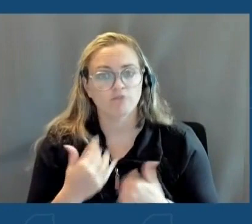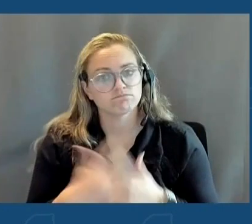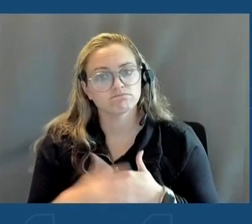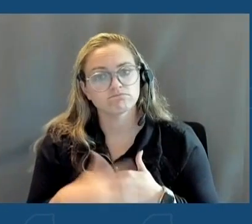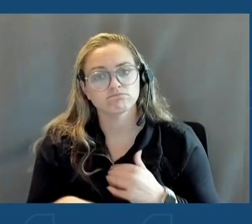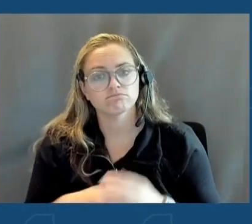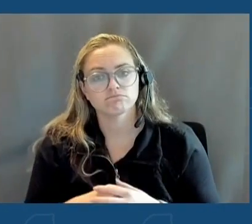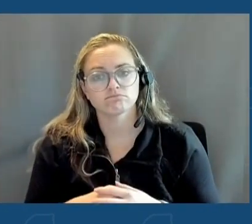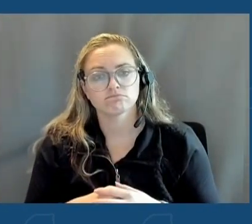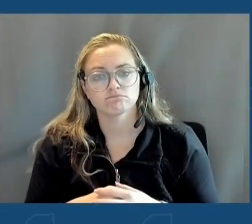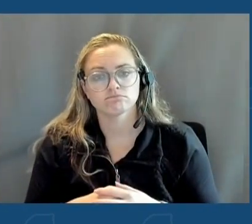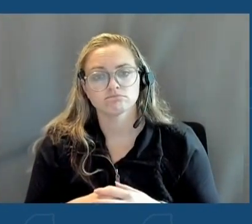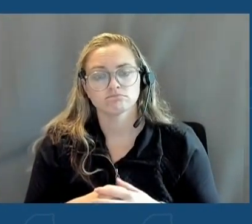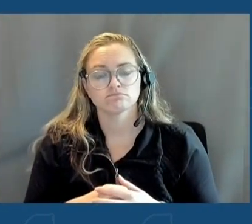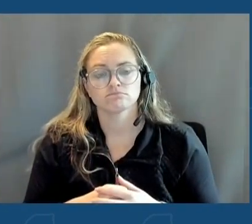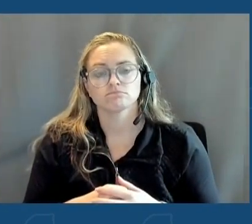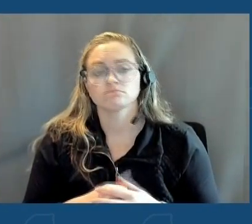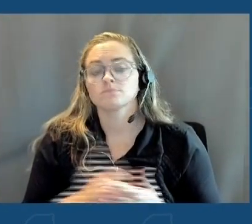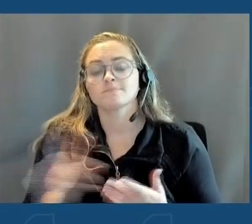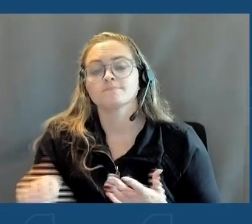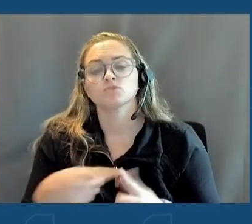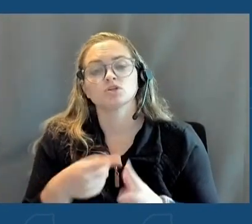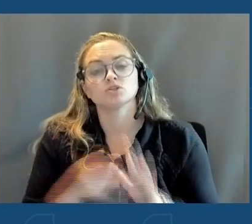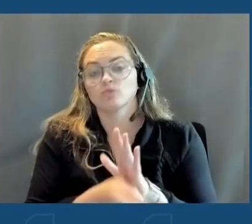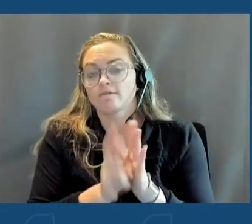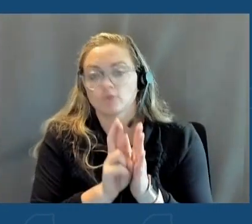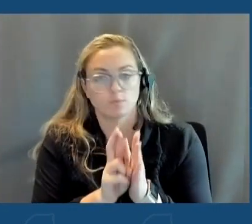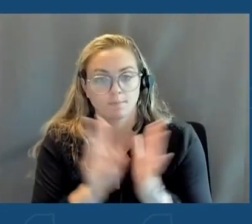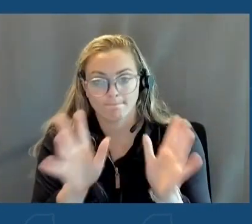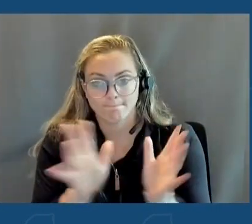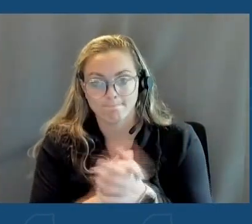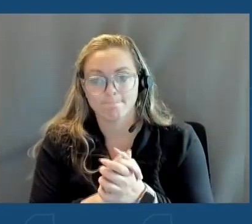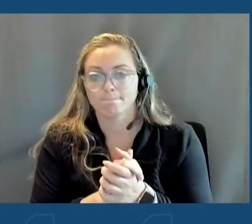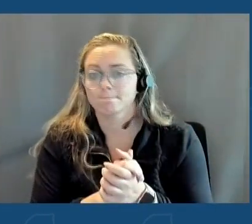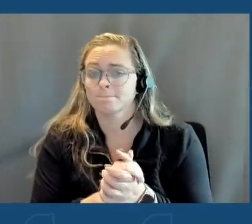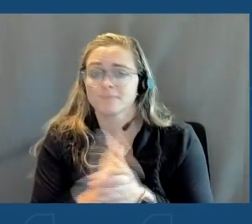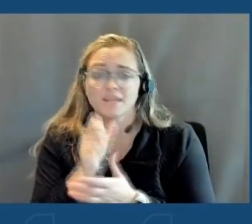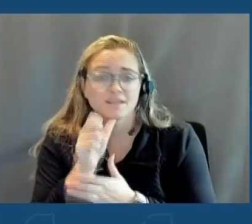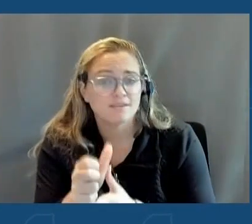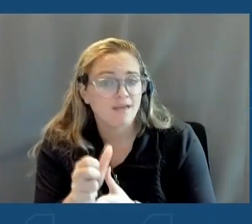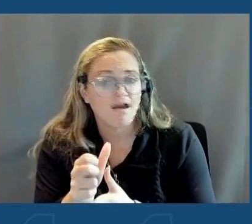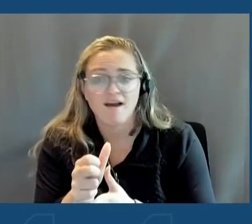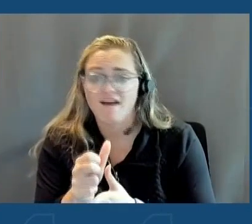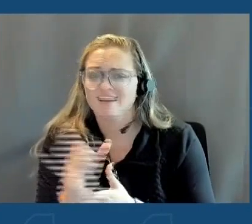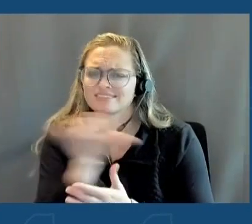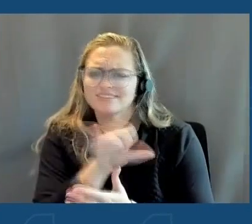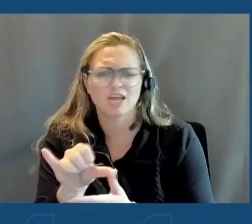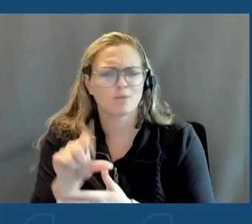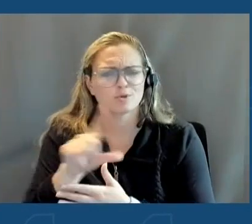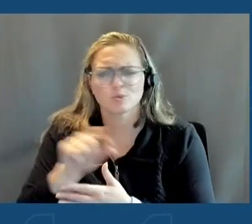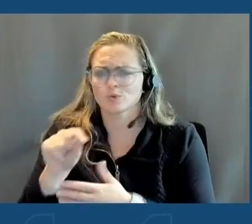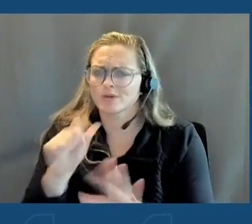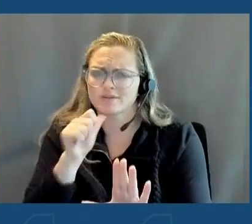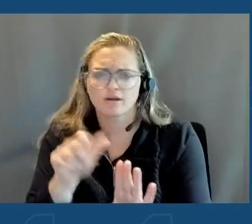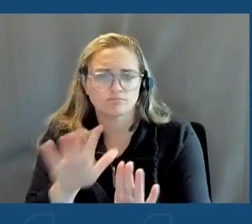FREE REGARDLESS OF YOUR INSURANCE. LIKE THE VACCINE, THIS IS WHAT WE CAN ONLY DREAMED ABOUT YEARS AGO AND WE ARE JUST SO DESPERATE FOR A SOLUTION AND REMEDY. NOW WE HAVE THESE TREATMENTS AT